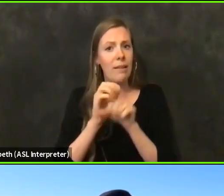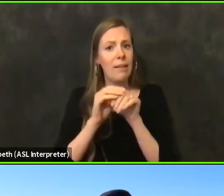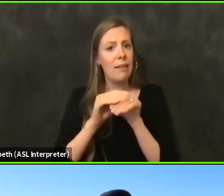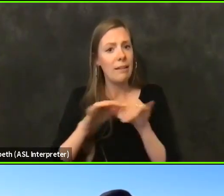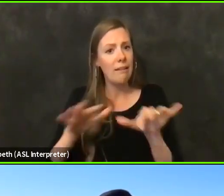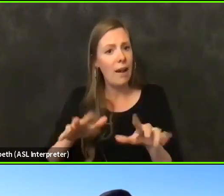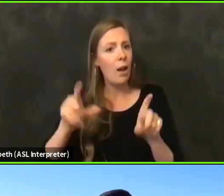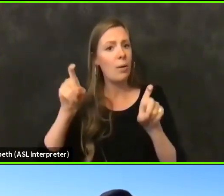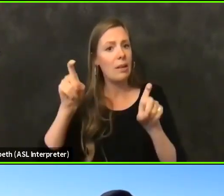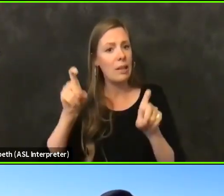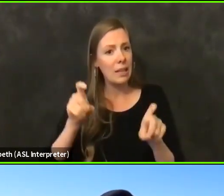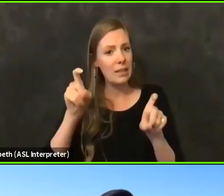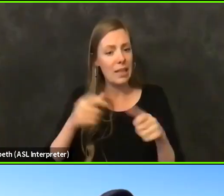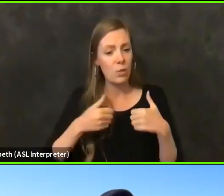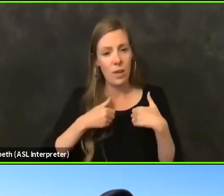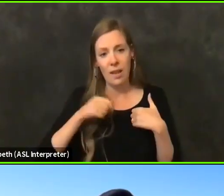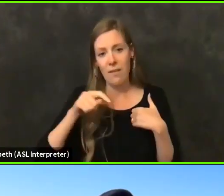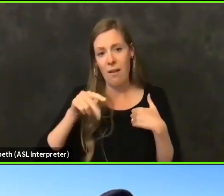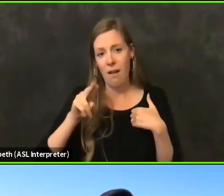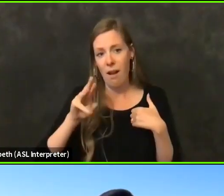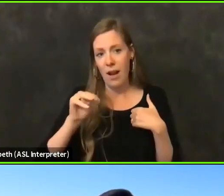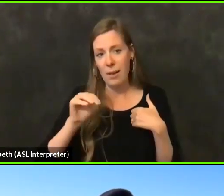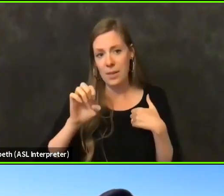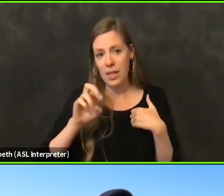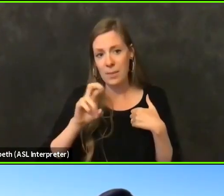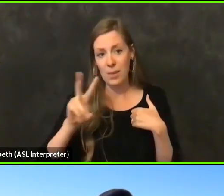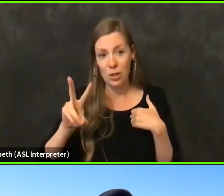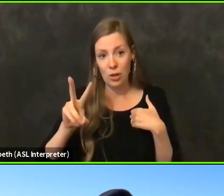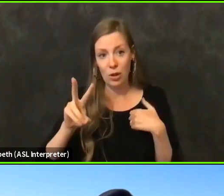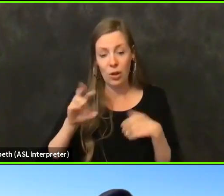We have the OptumServe site in Windsor, Santa Rosa and Petaluma,